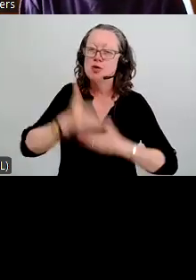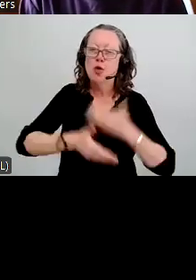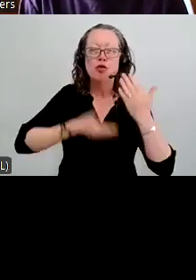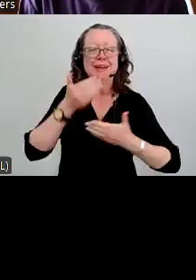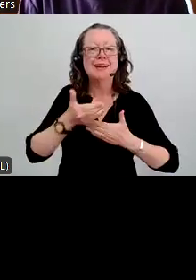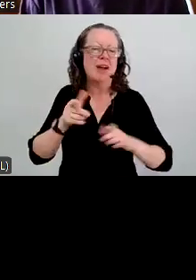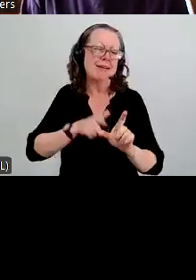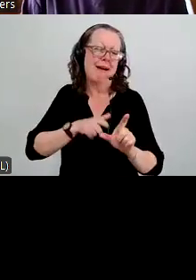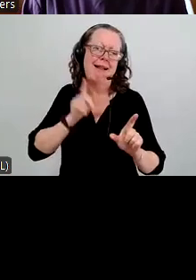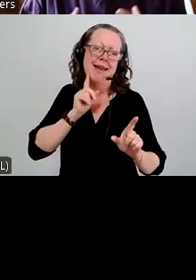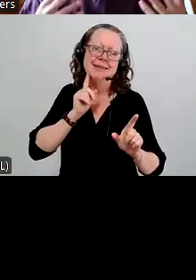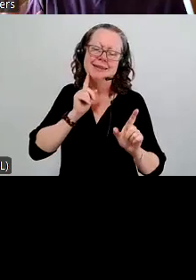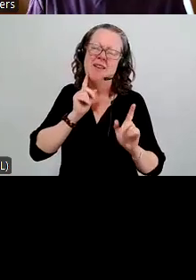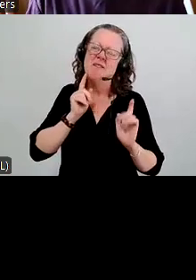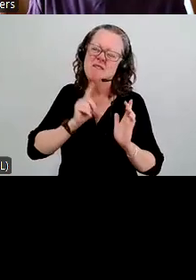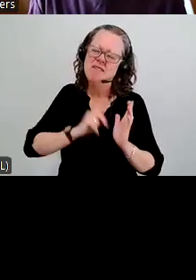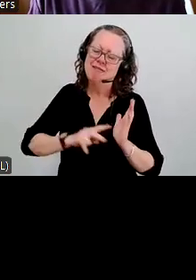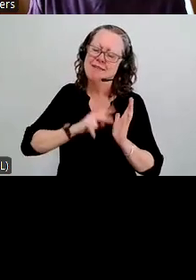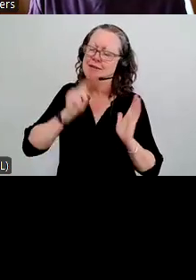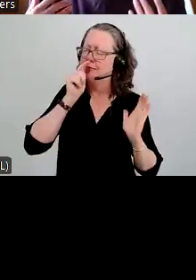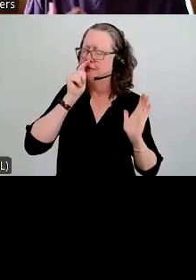very fussy about pure softness and comfort.